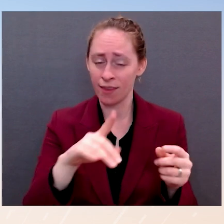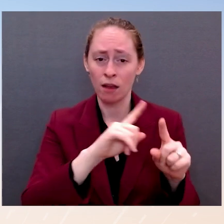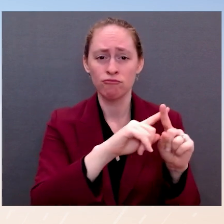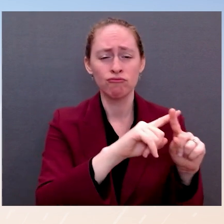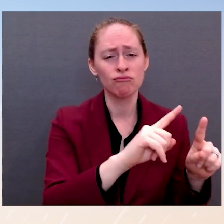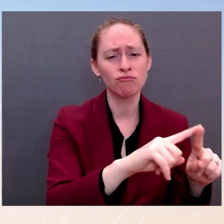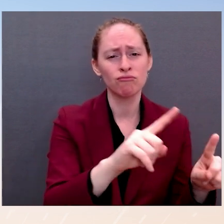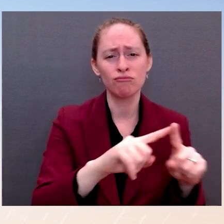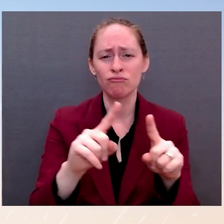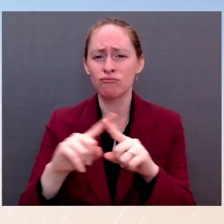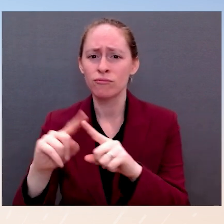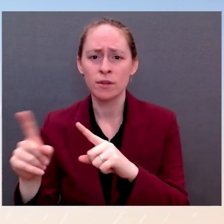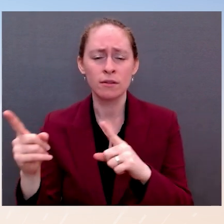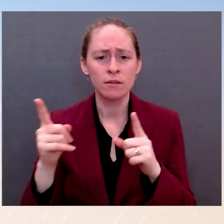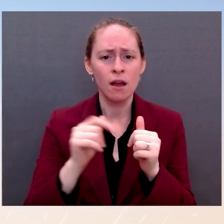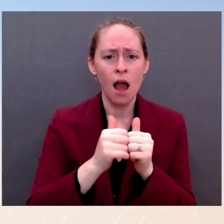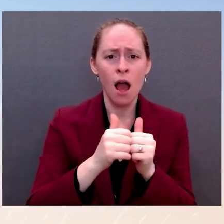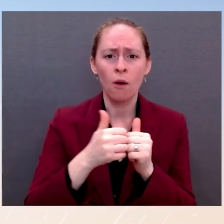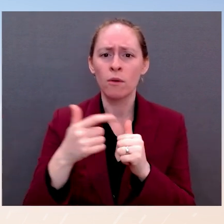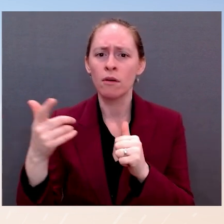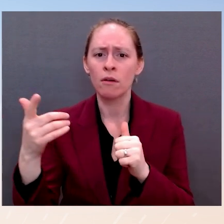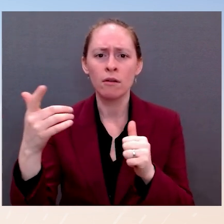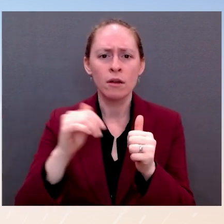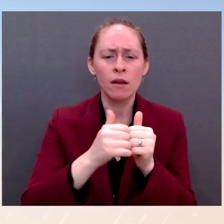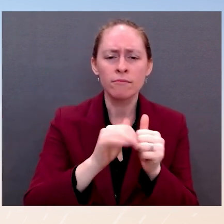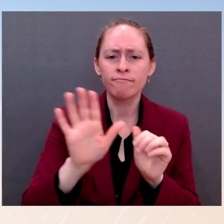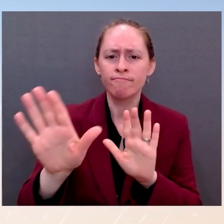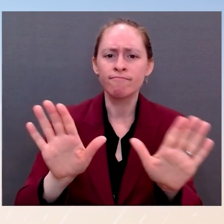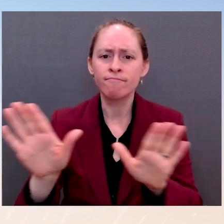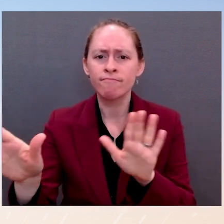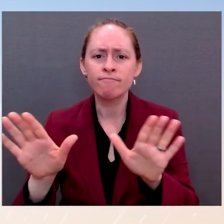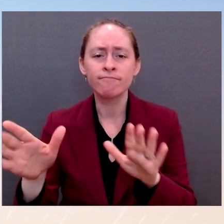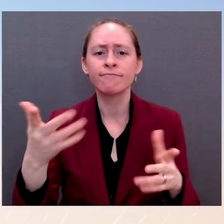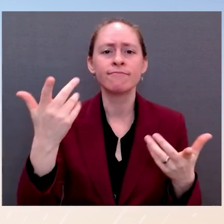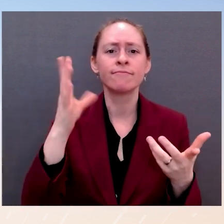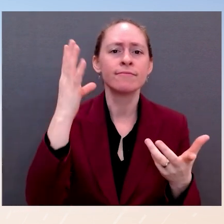which often intersect with each other, including socioeconomic status,